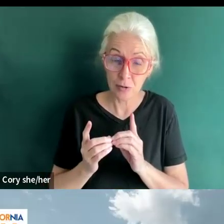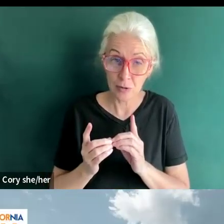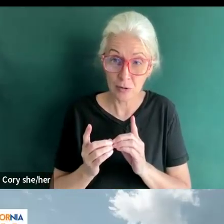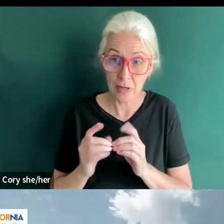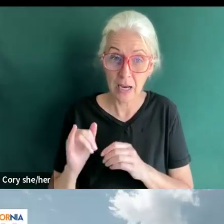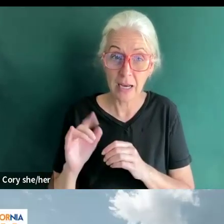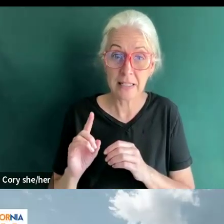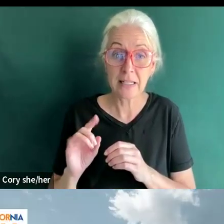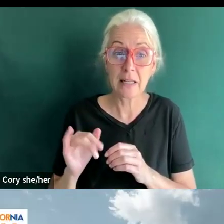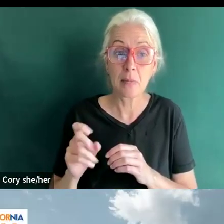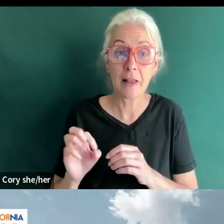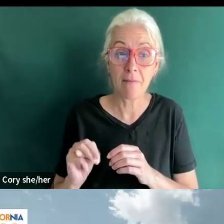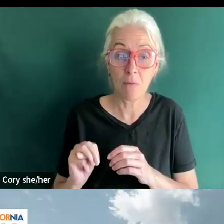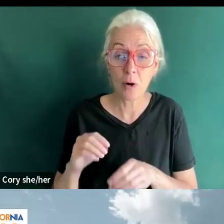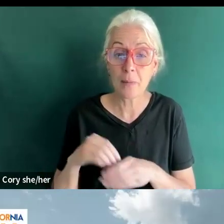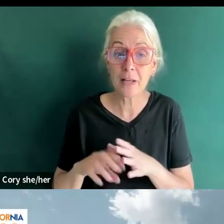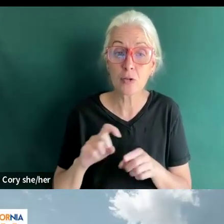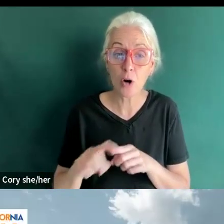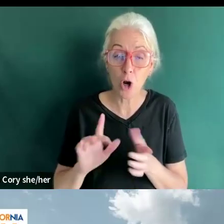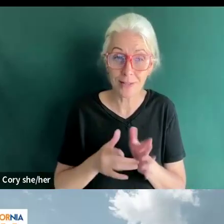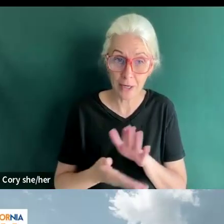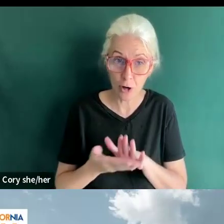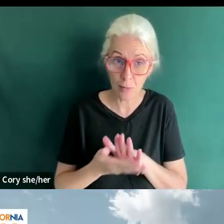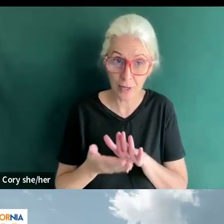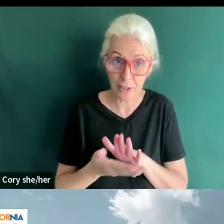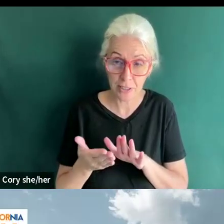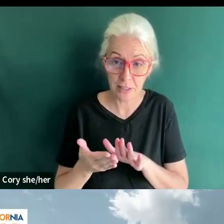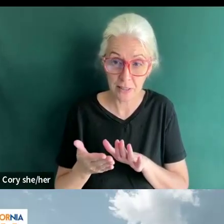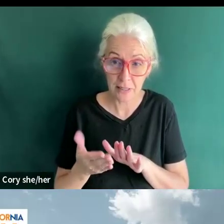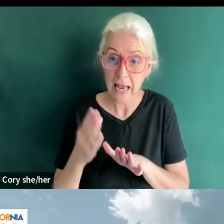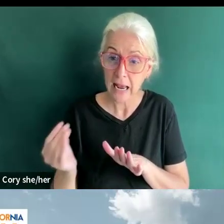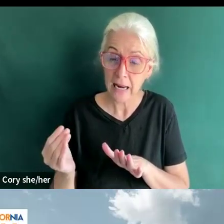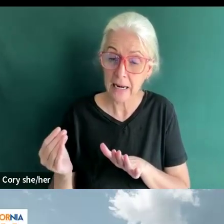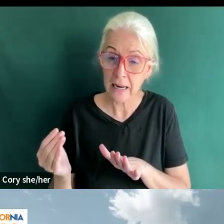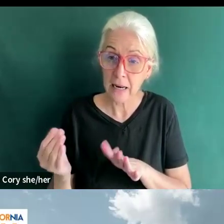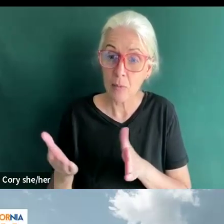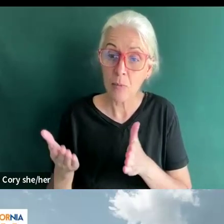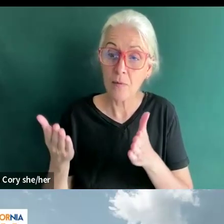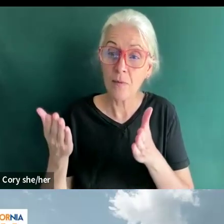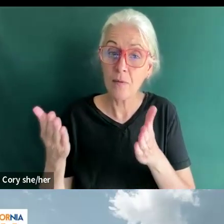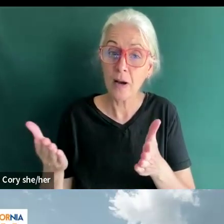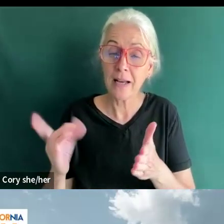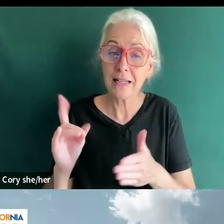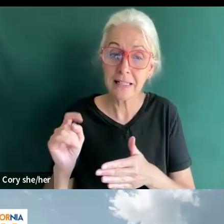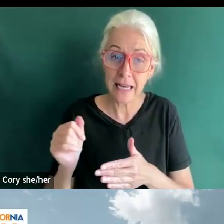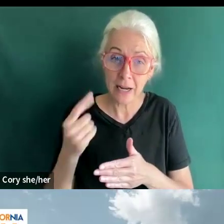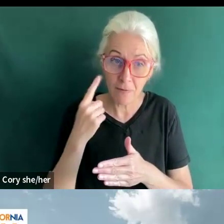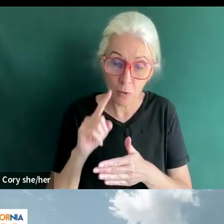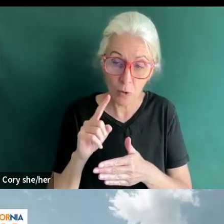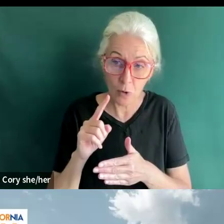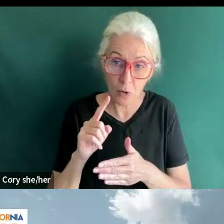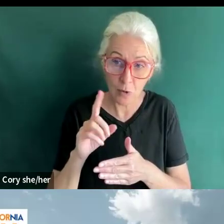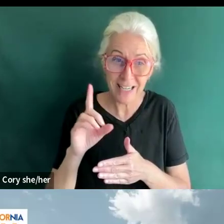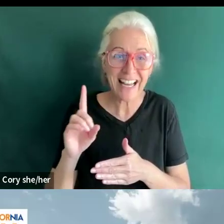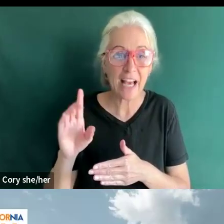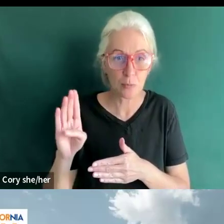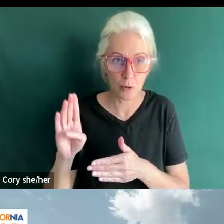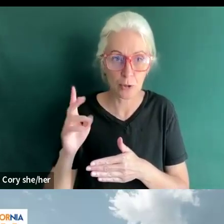ID platform into our call center operations. And provide and providing data for a dashboard to see,